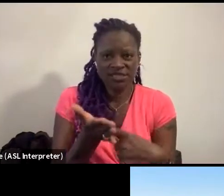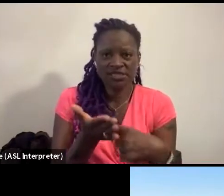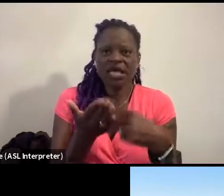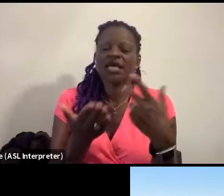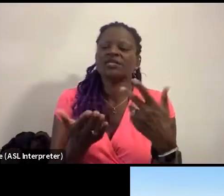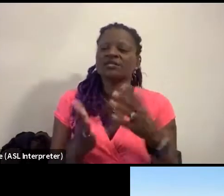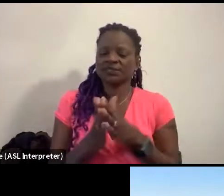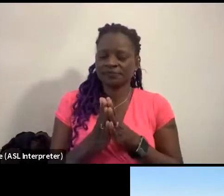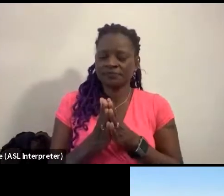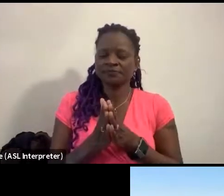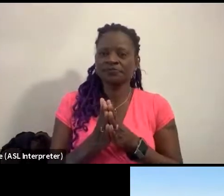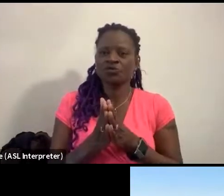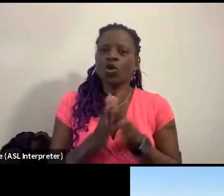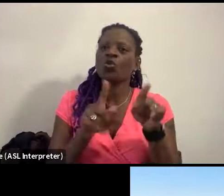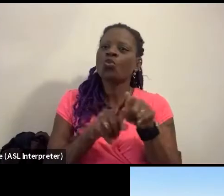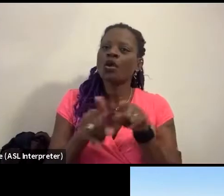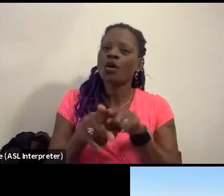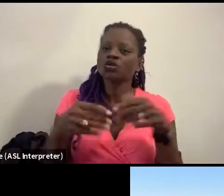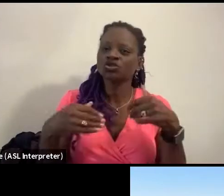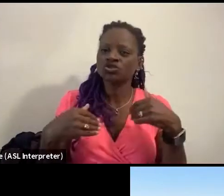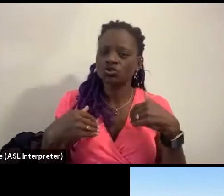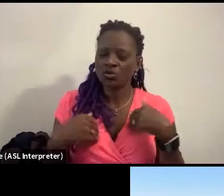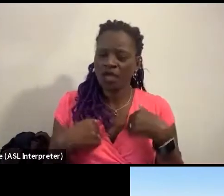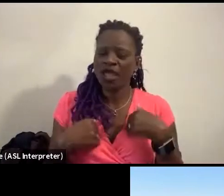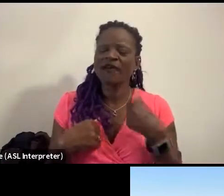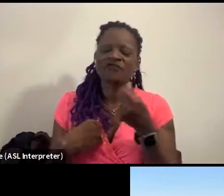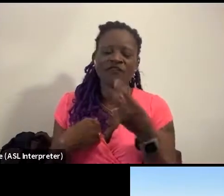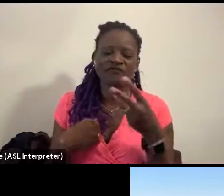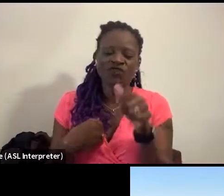We also have Yesenia Zapater,